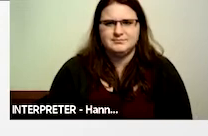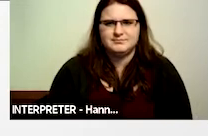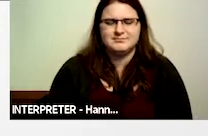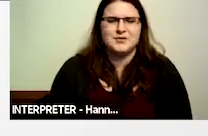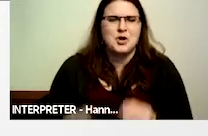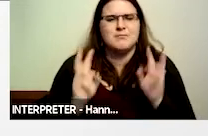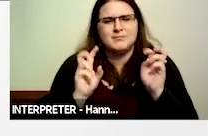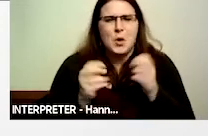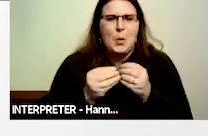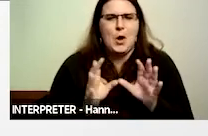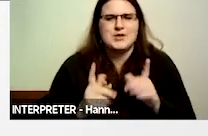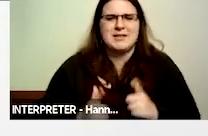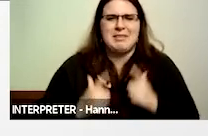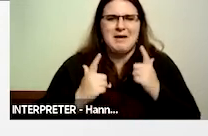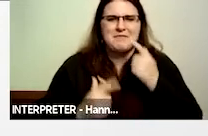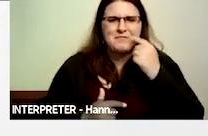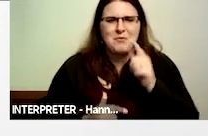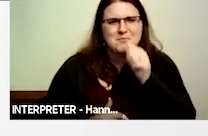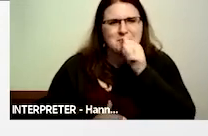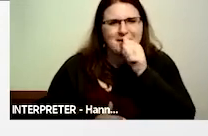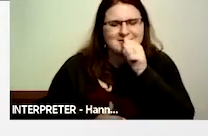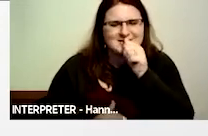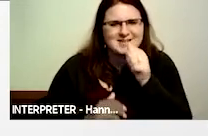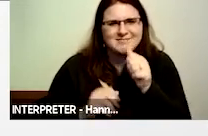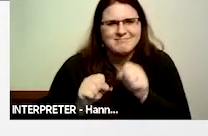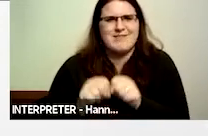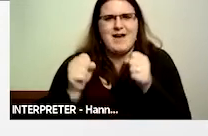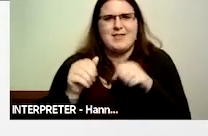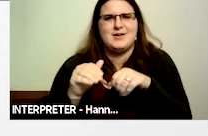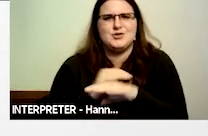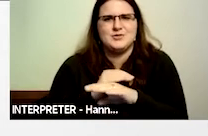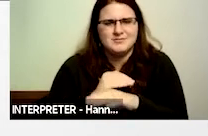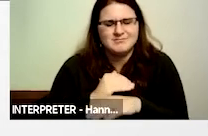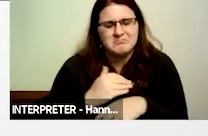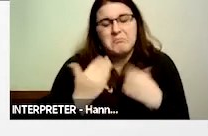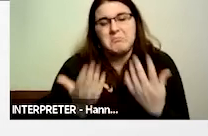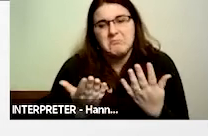Rick Mislan: That's right. So how do you bring that to that level. Right. And I think that's kind of it. I think the other pieces to the engagement. I mean,